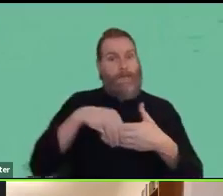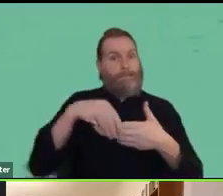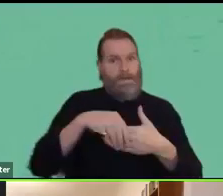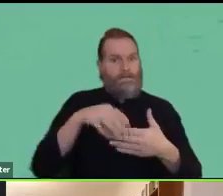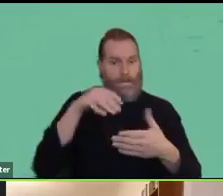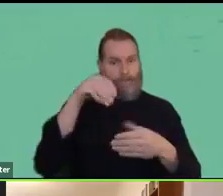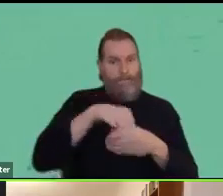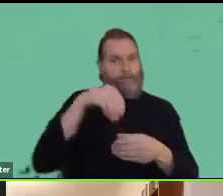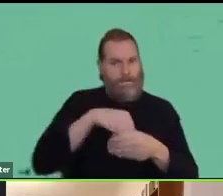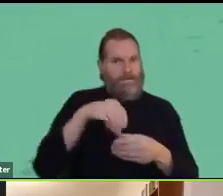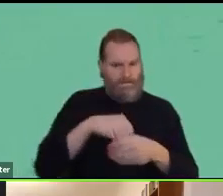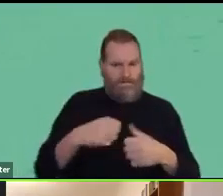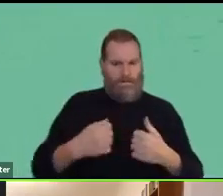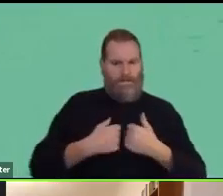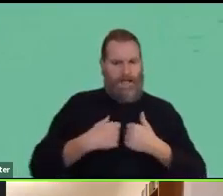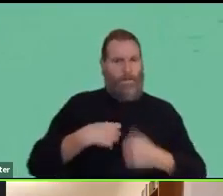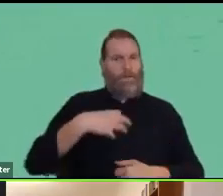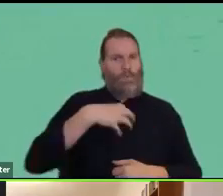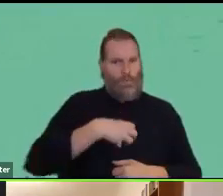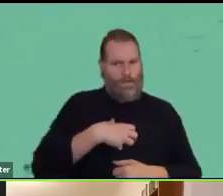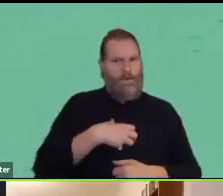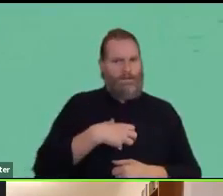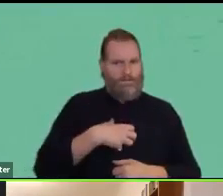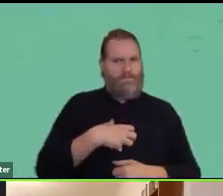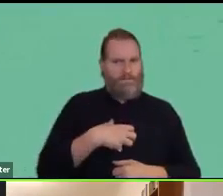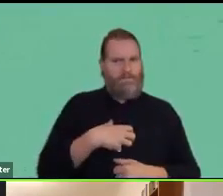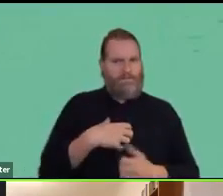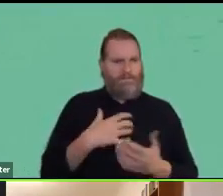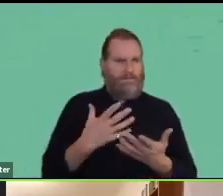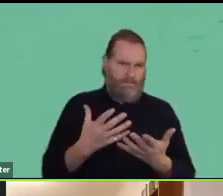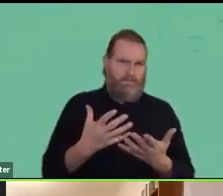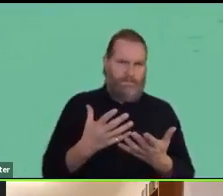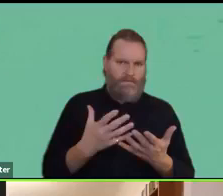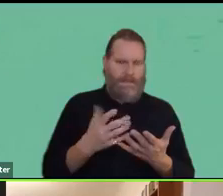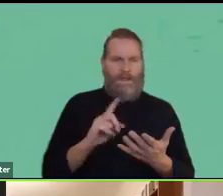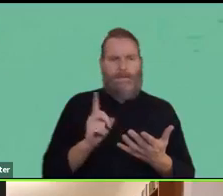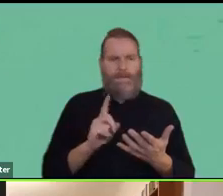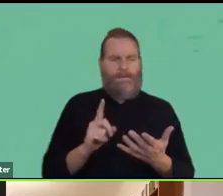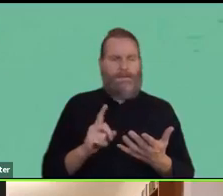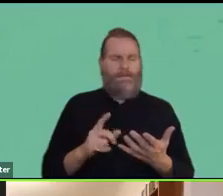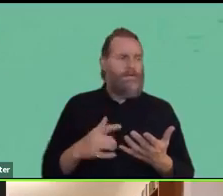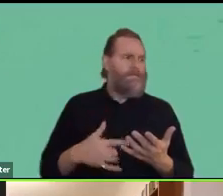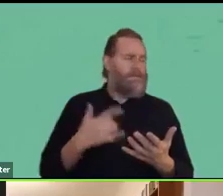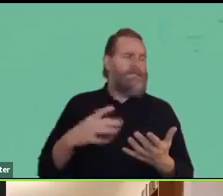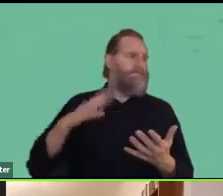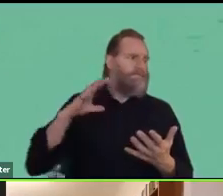of the frontline services to quote the unions people are fatigued they're at their wit's end